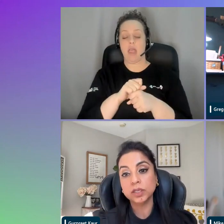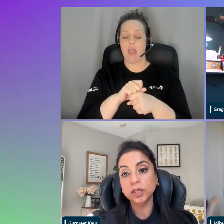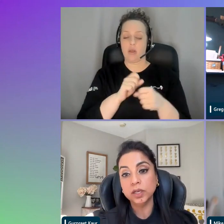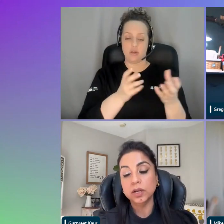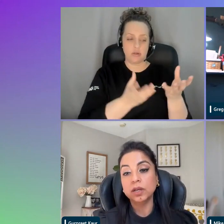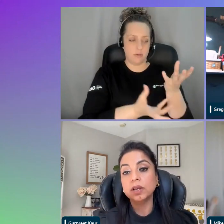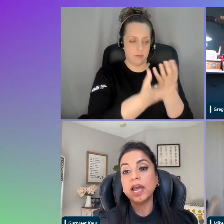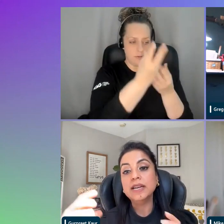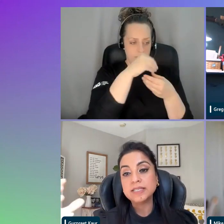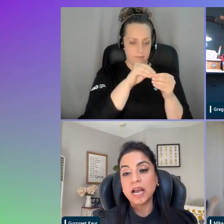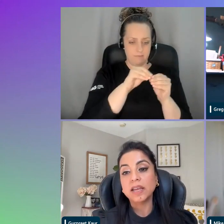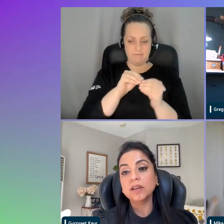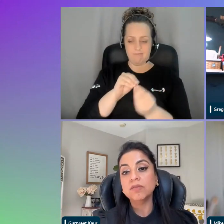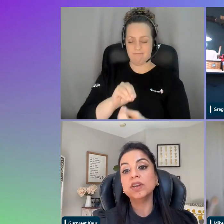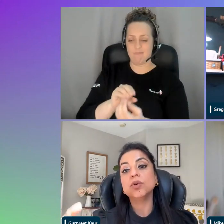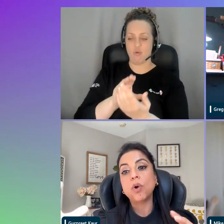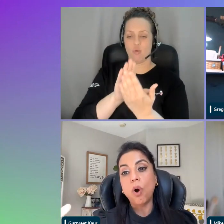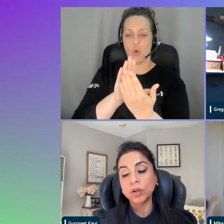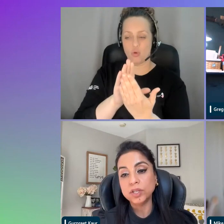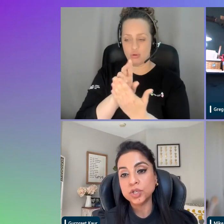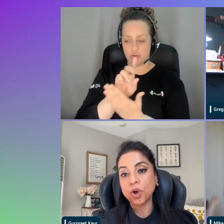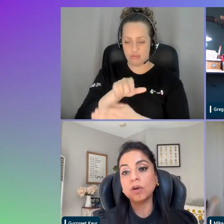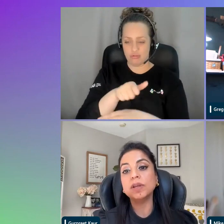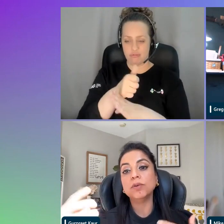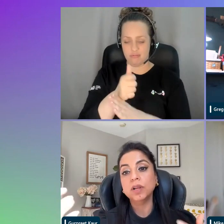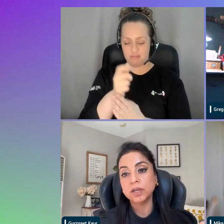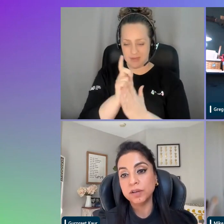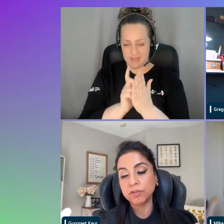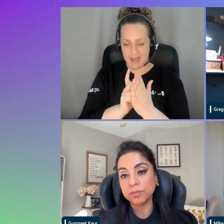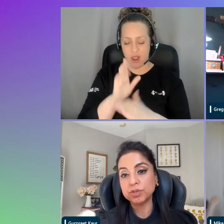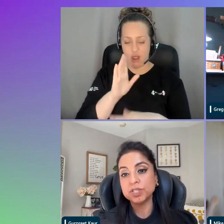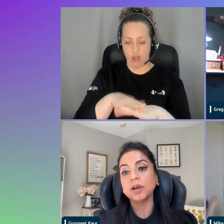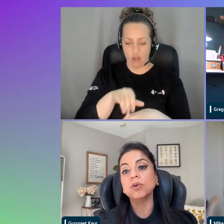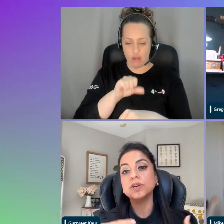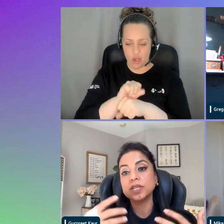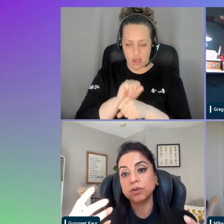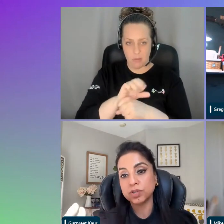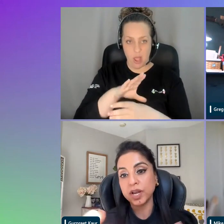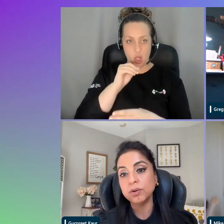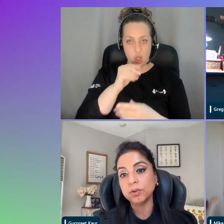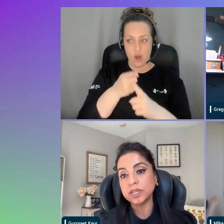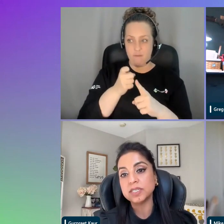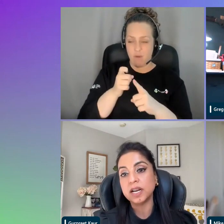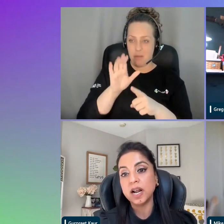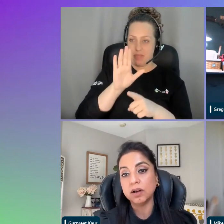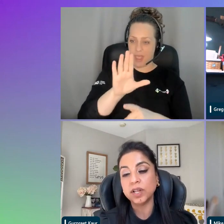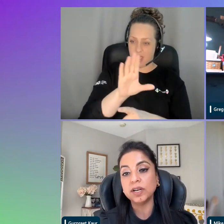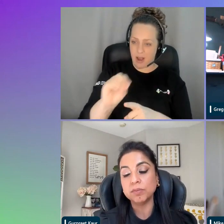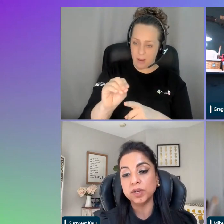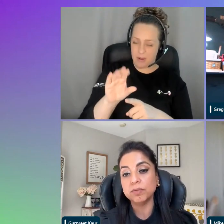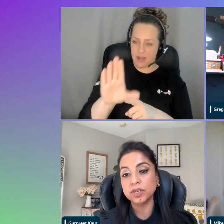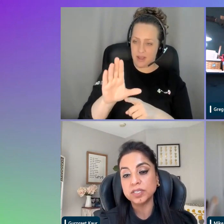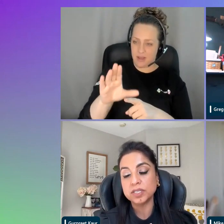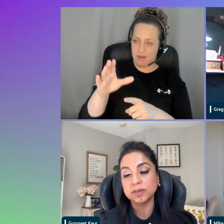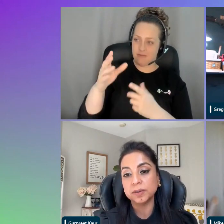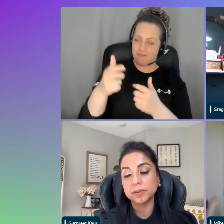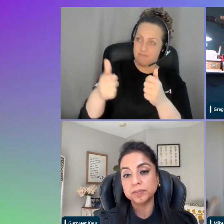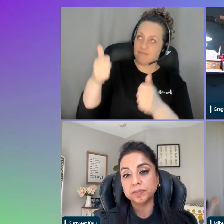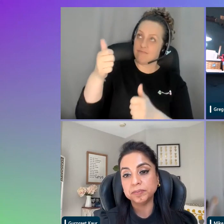and design when you're on the job and you're learning from your stakeholders and you're trying to understand how that